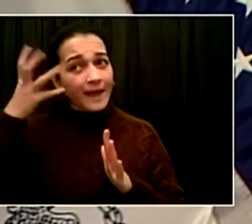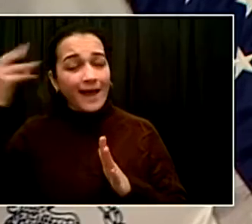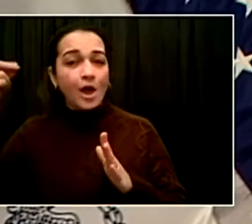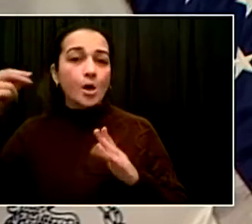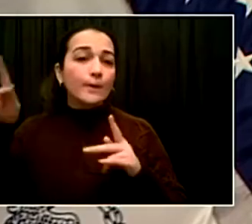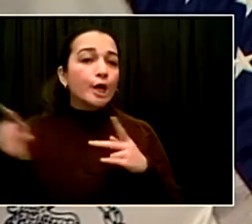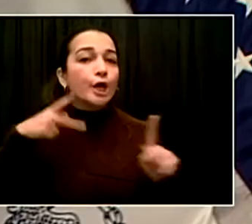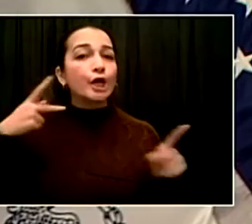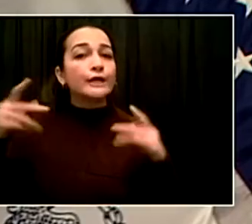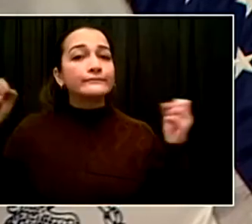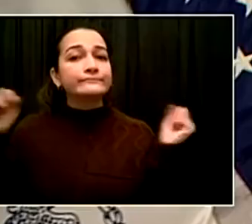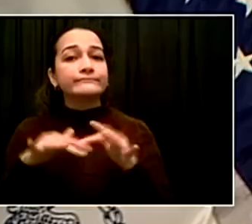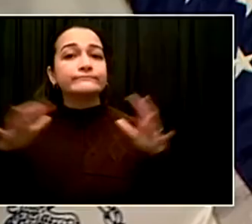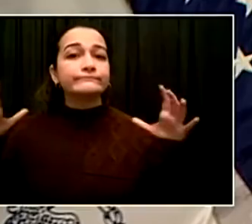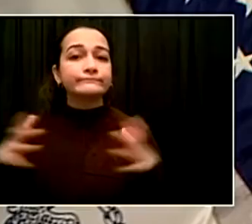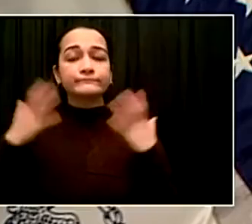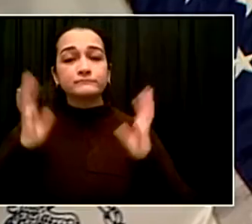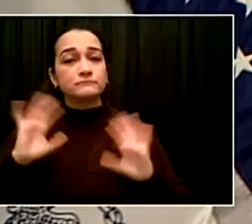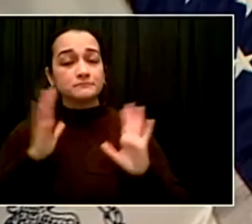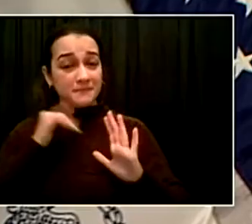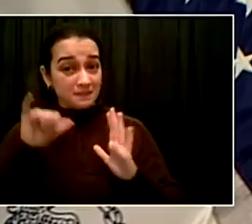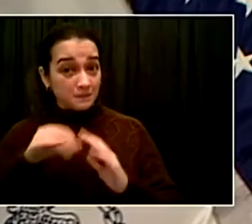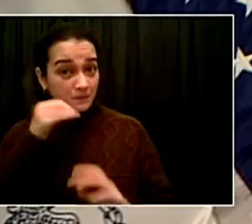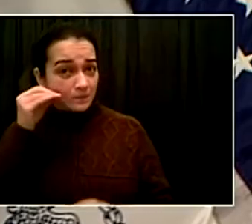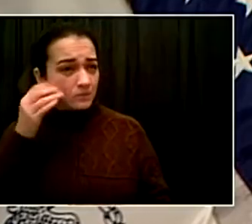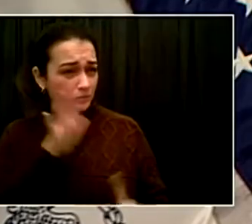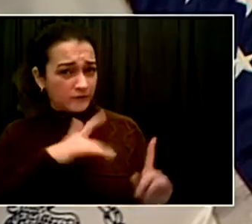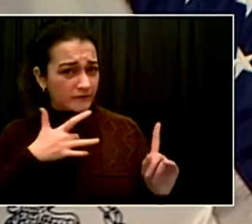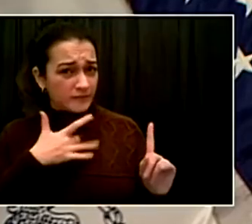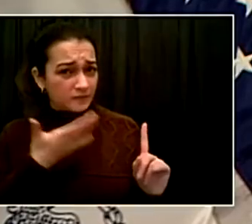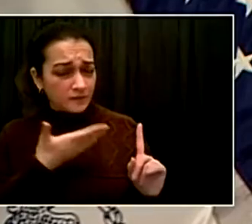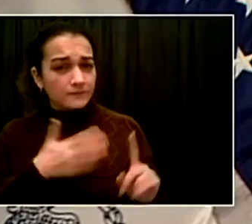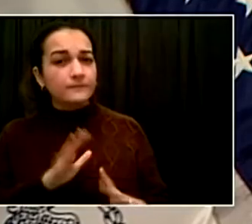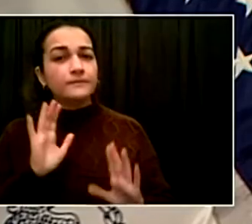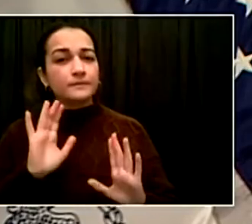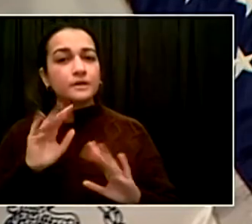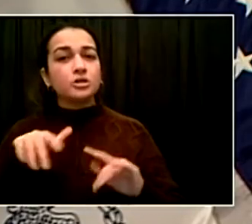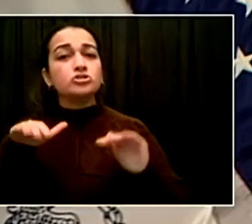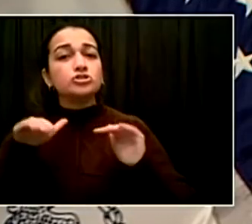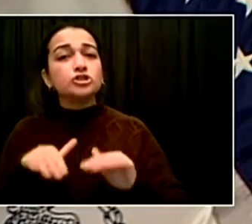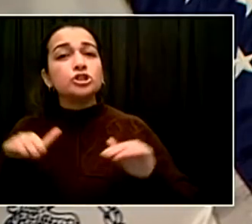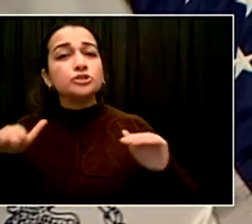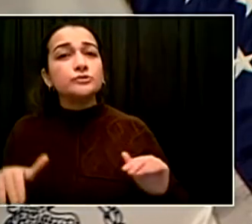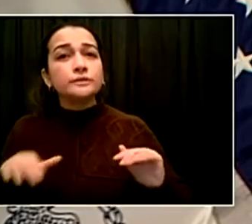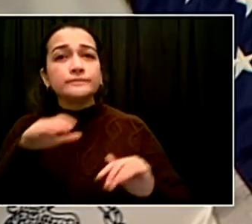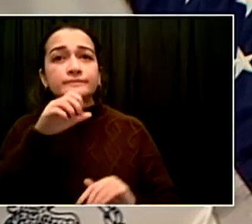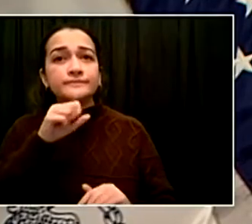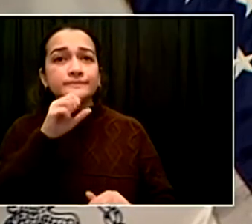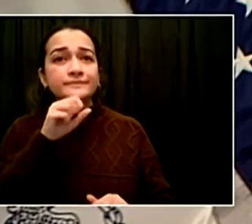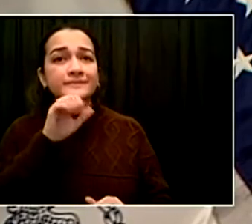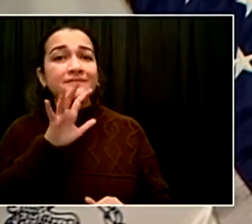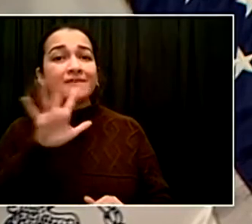OPTIONAL EVIDENCE. I AM WONDERING ABOUT YOUNGER CHILDREN WHO CAN'T GET VACCINATED, THOSE UNDER 5 WHO